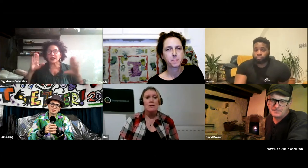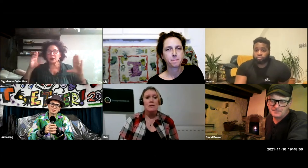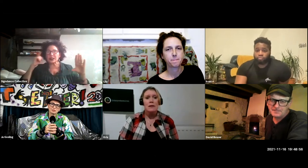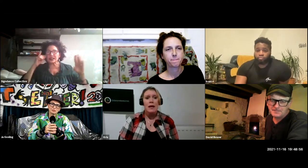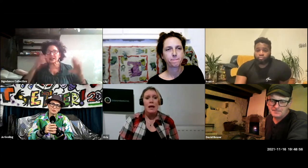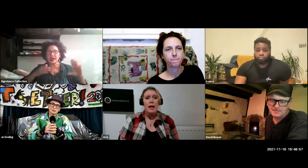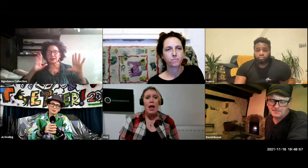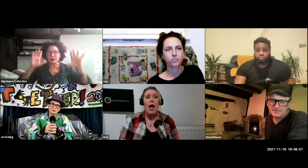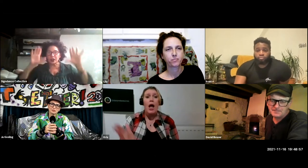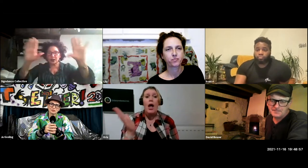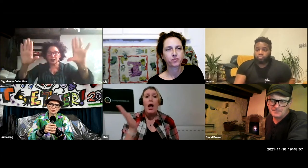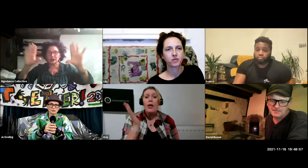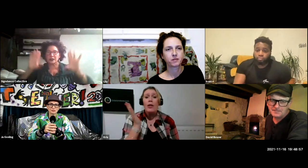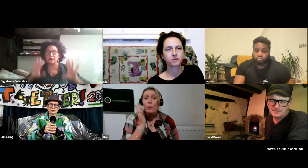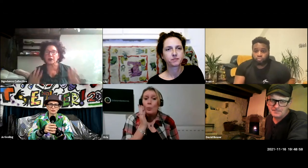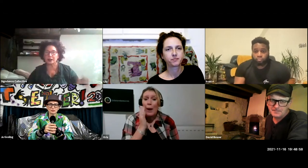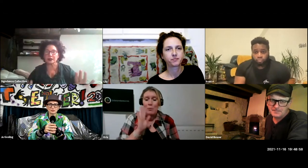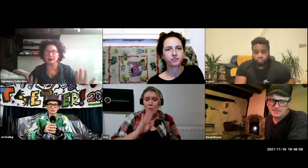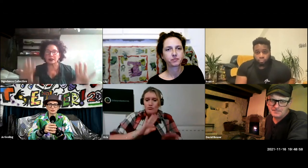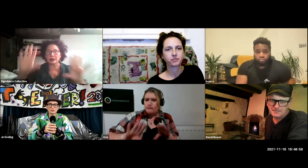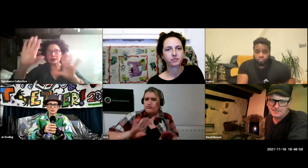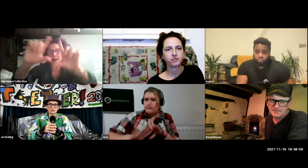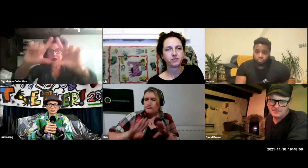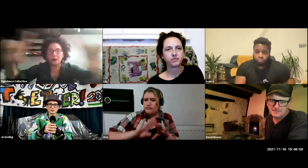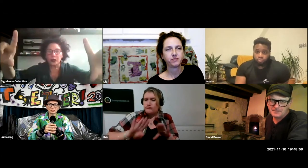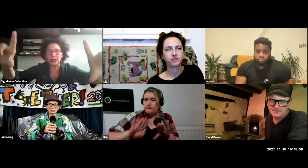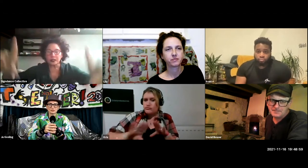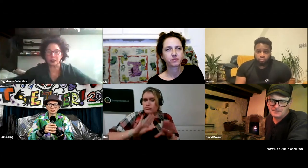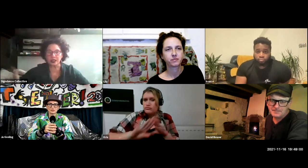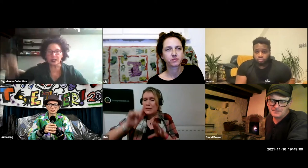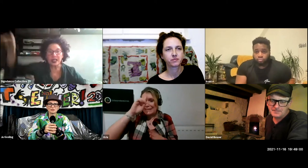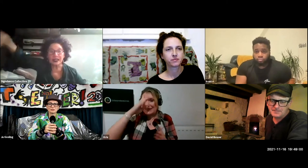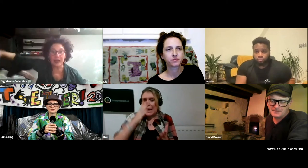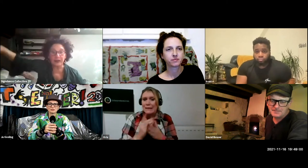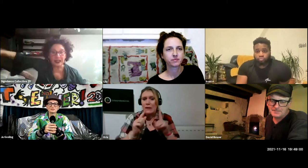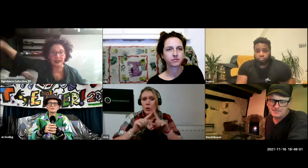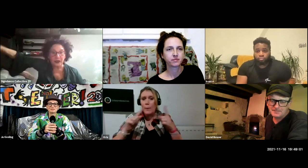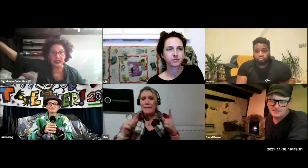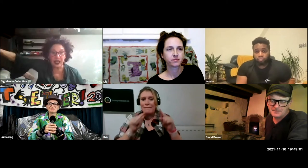you to the national lottery community